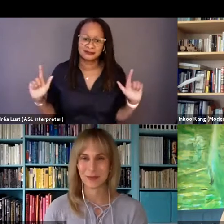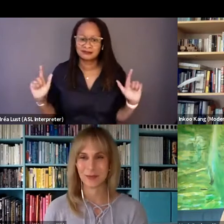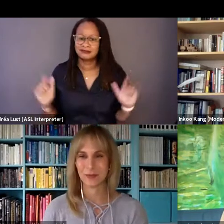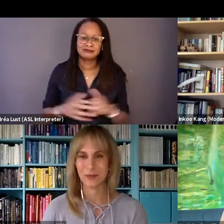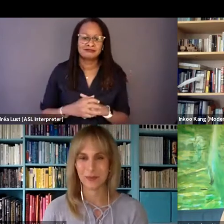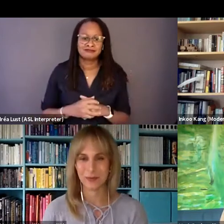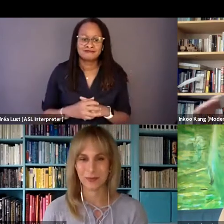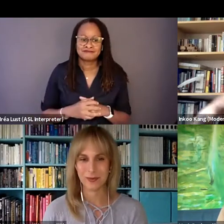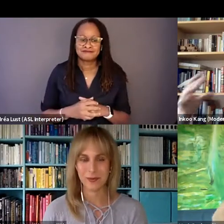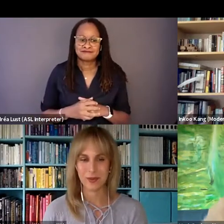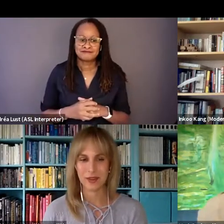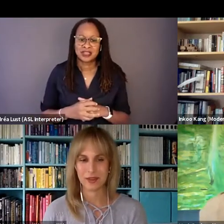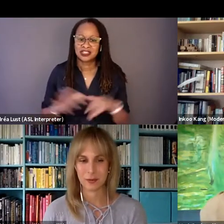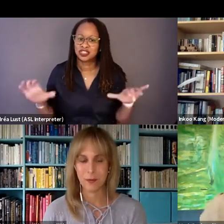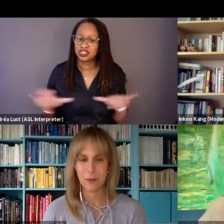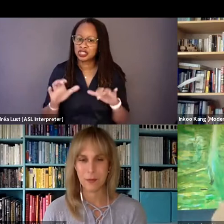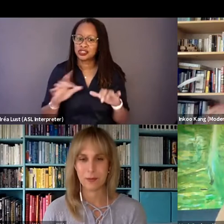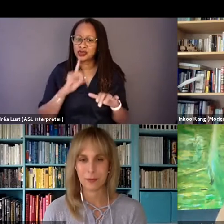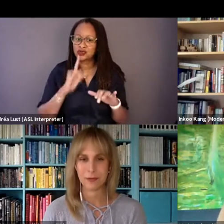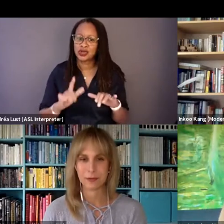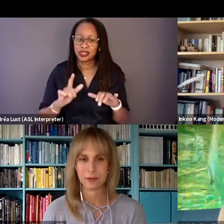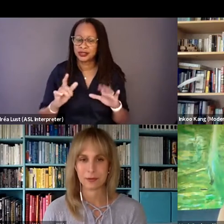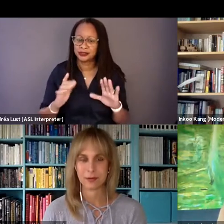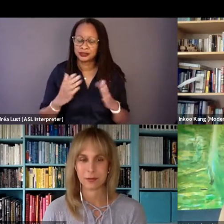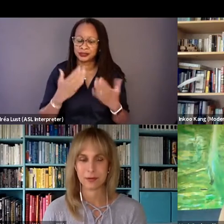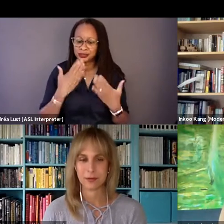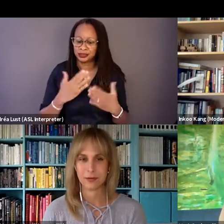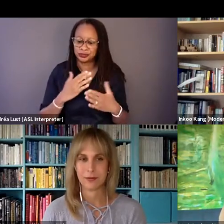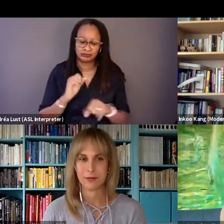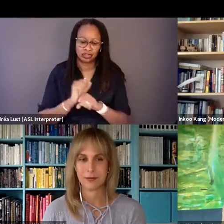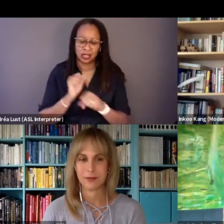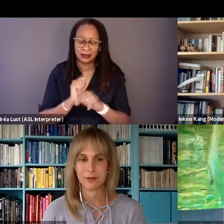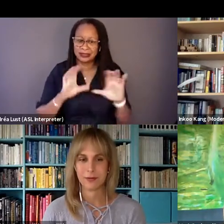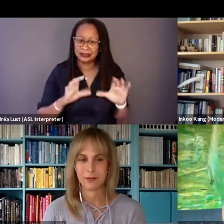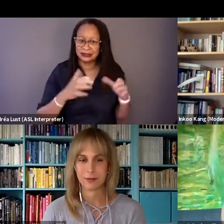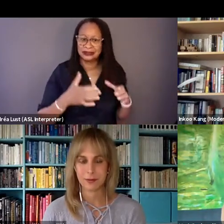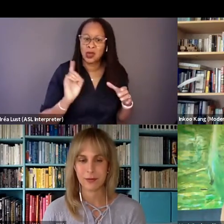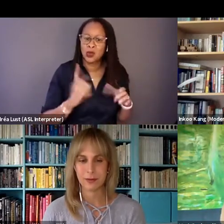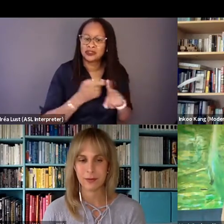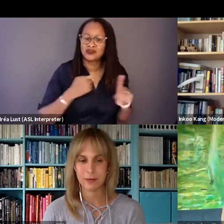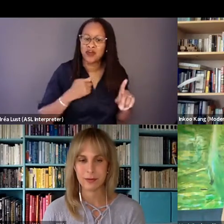wonderful job of contextualizing where her libertarianism may have come from.